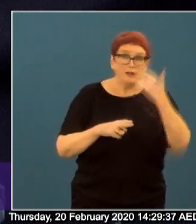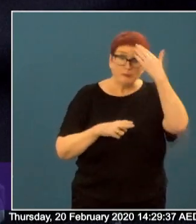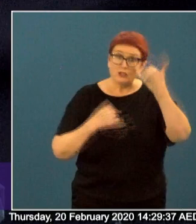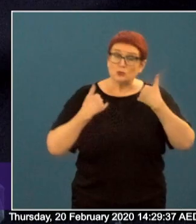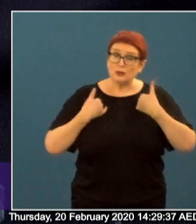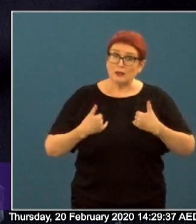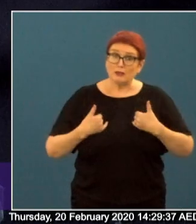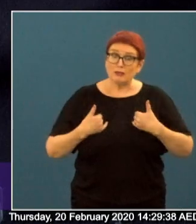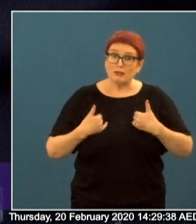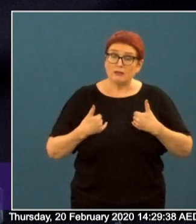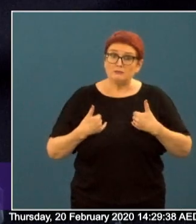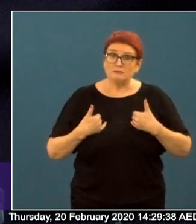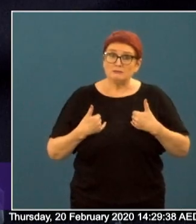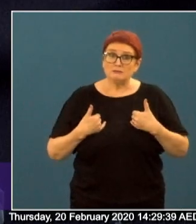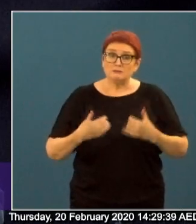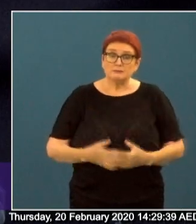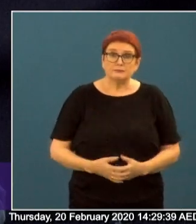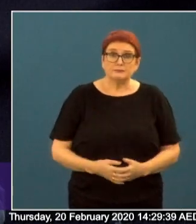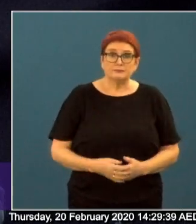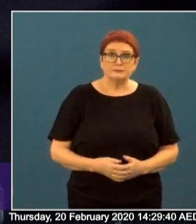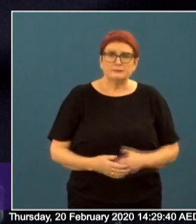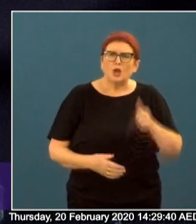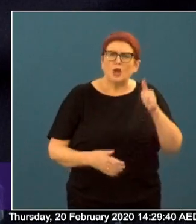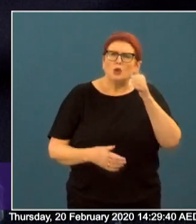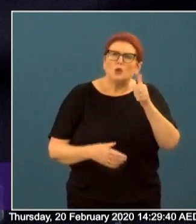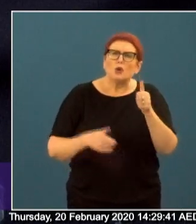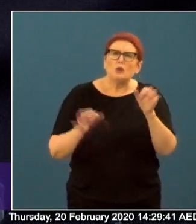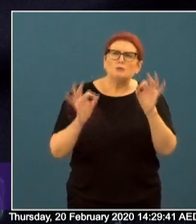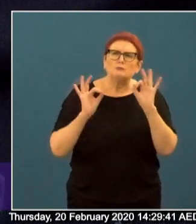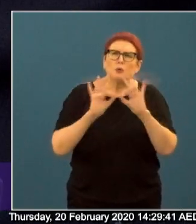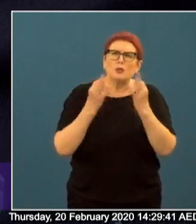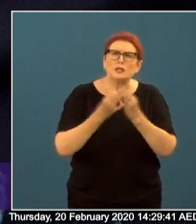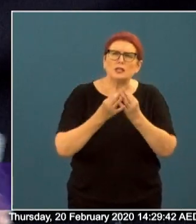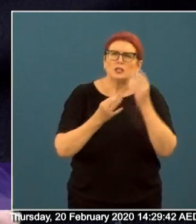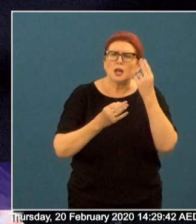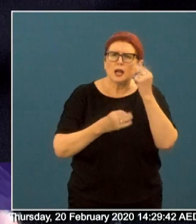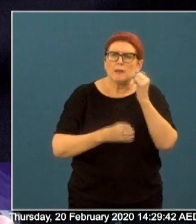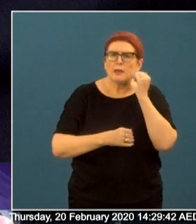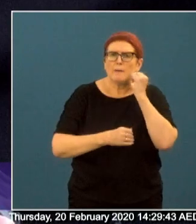Until recently when the Black Dog initiated a project in collaboration with ourselves,